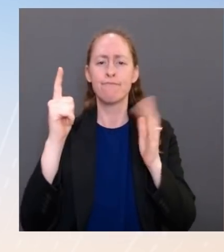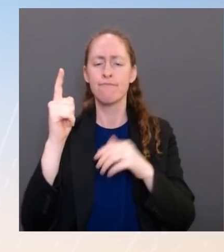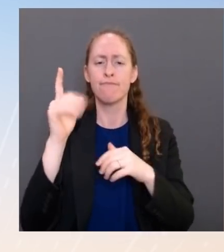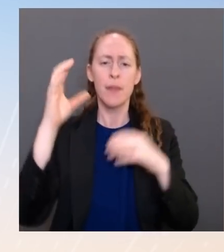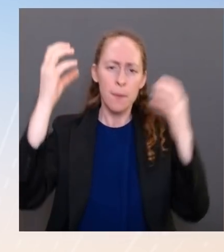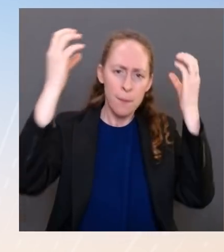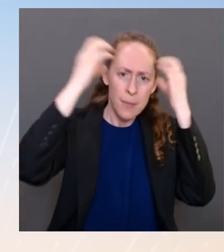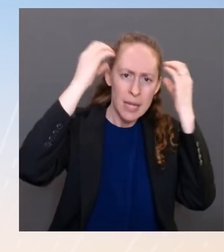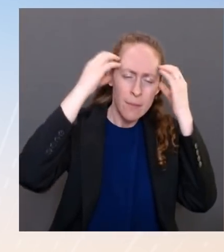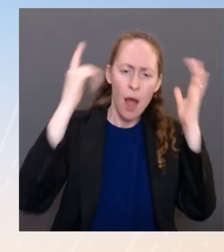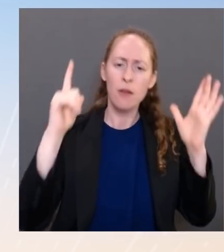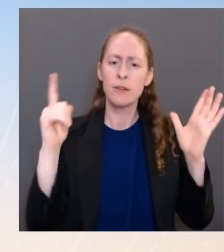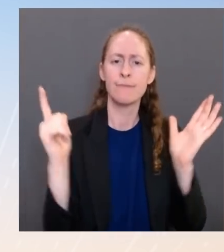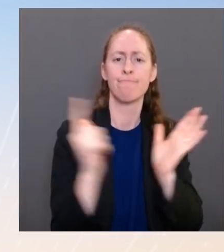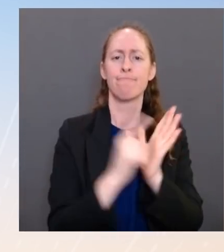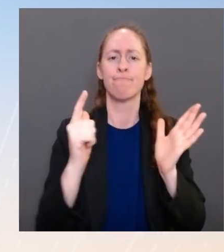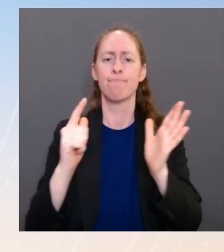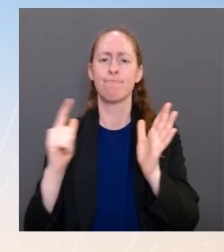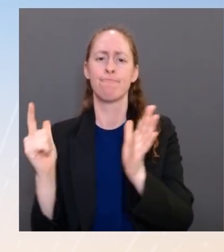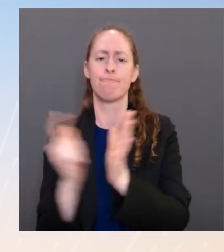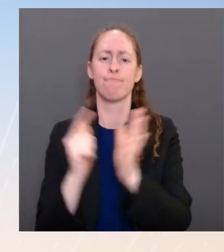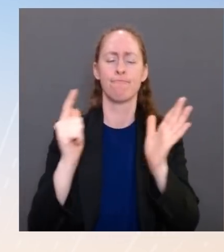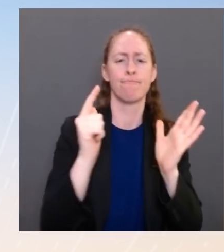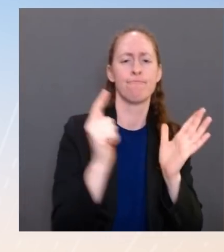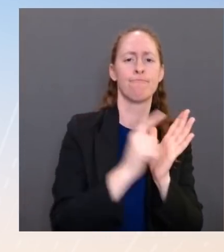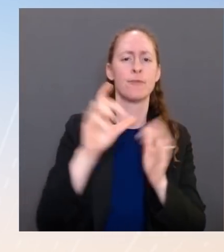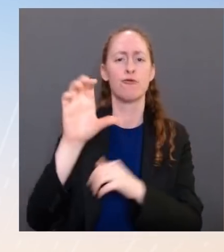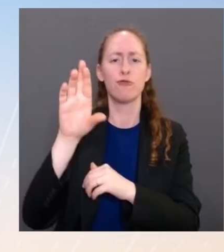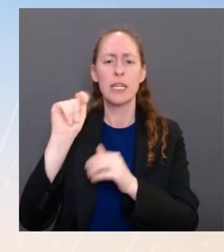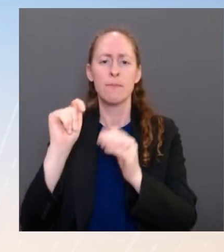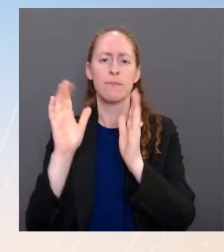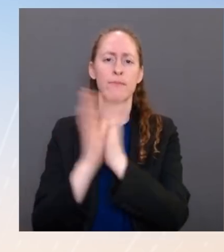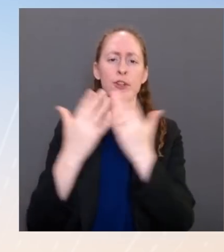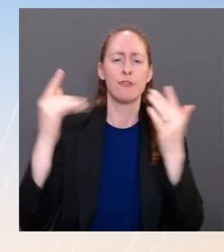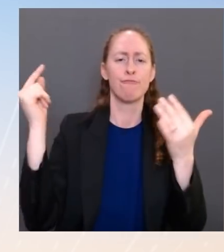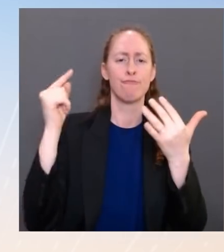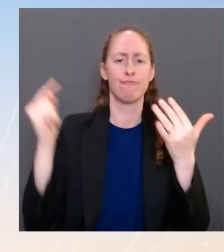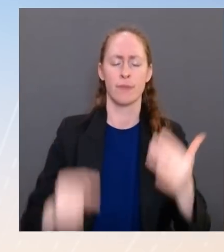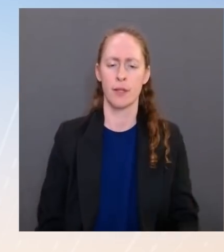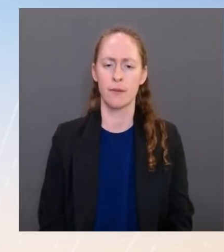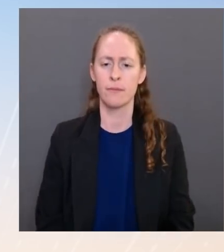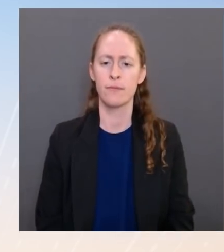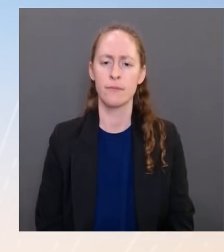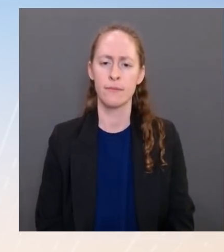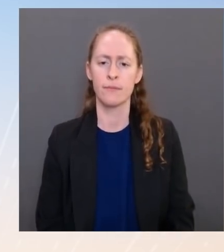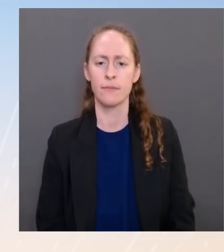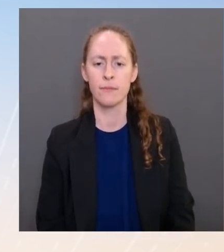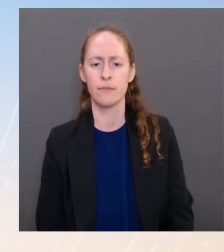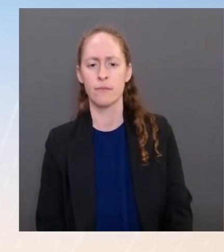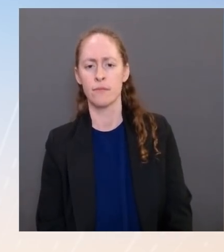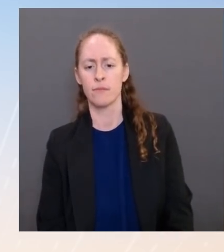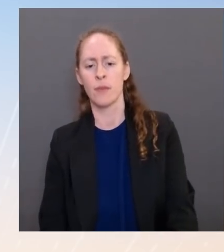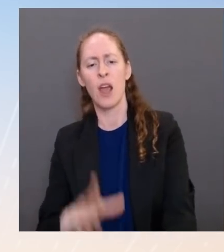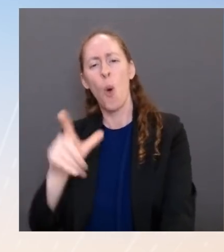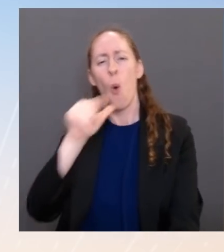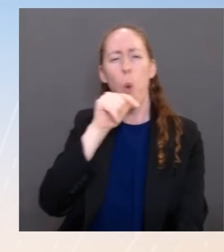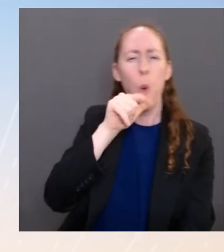The Press: So then who is an "Ultra-MAGA" Republican? Ms. Psaki: I would say people who support that portion of the Republican agenda.